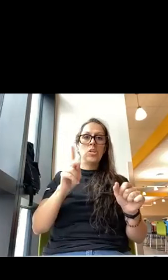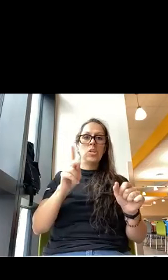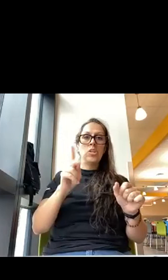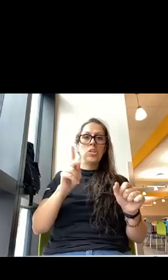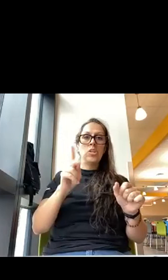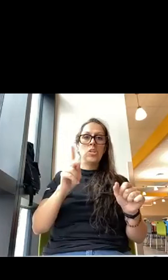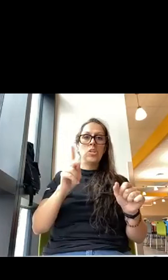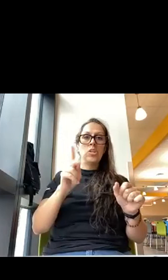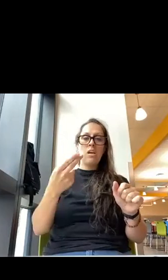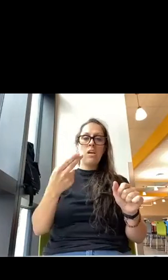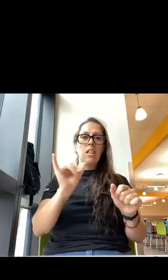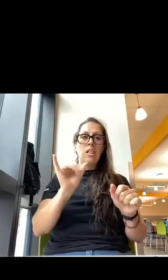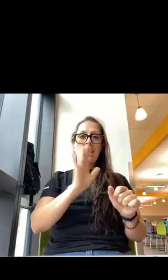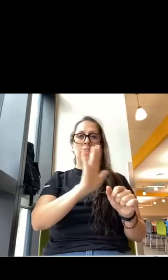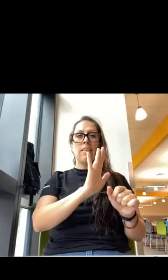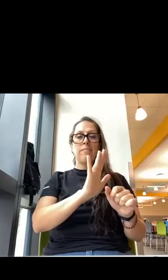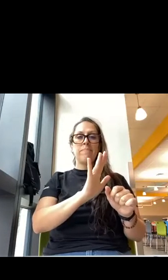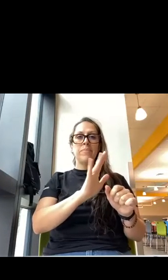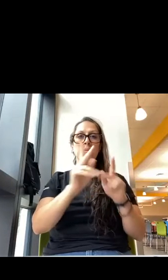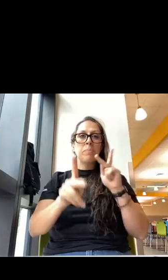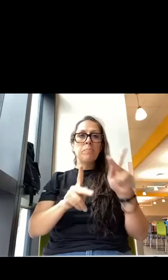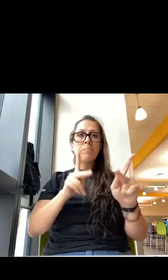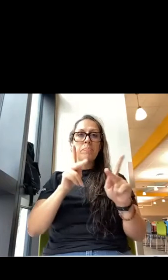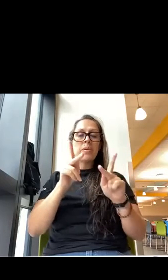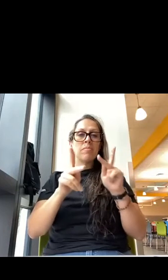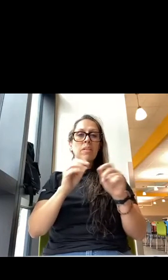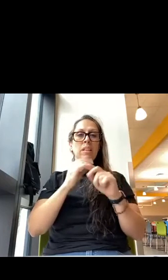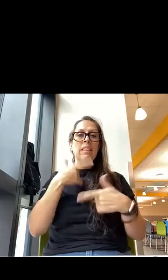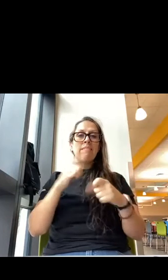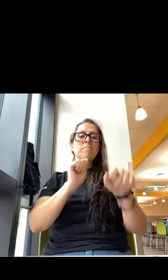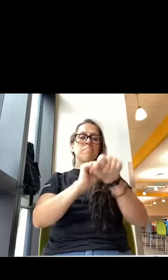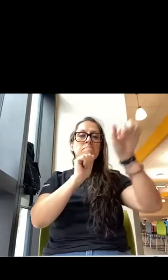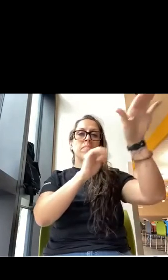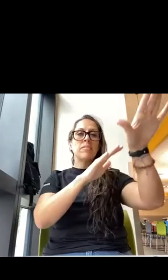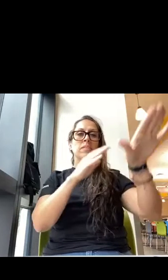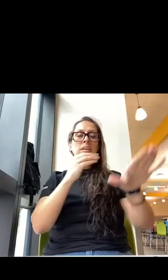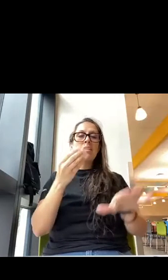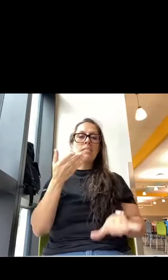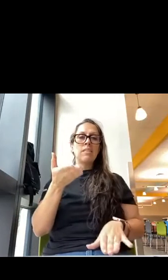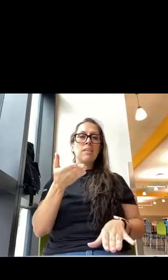like people who live in in mountains. And um, they in fact-- one of the